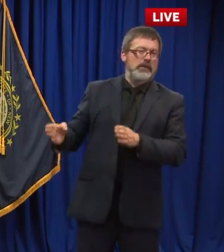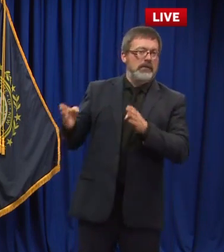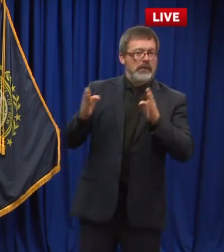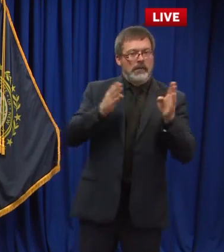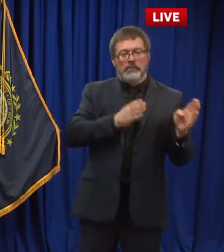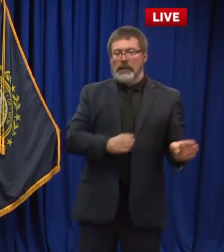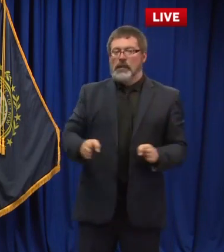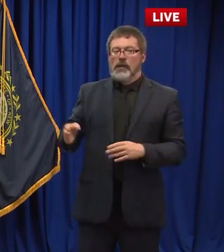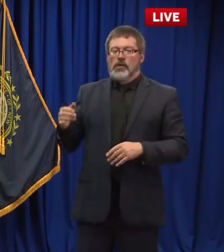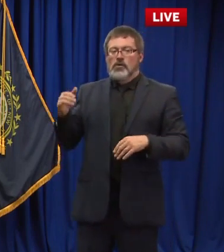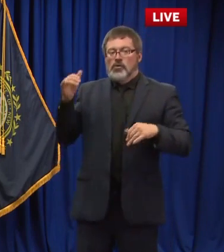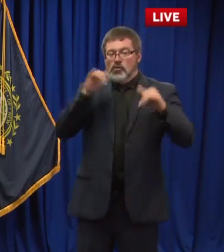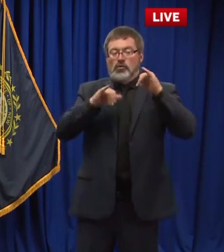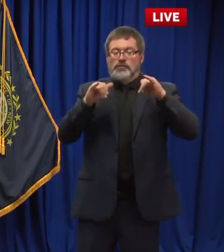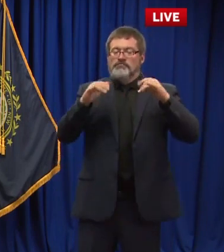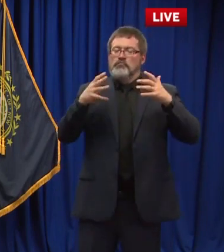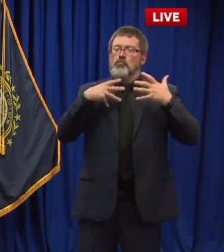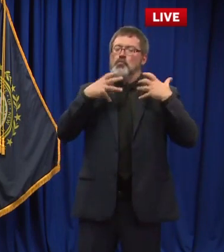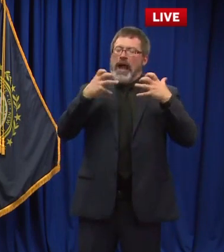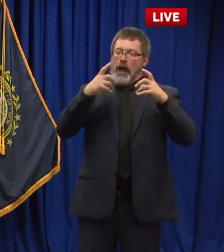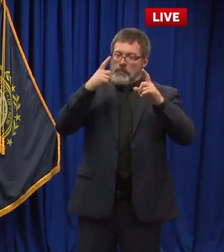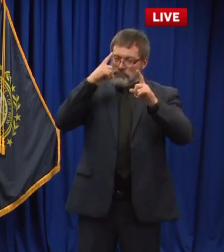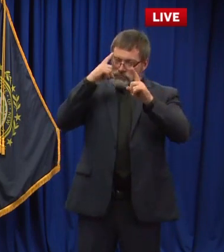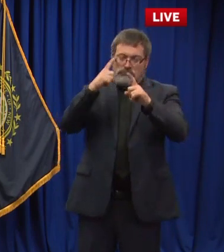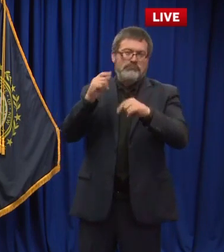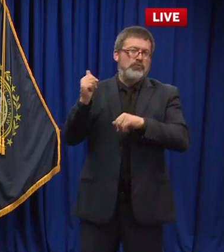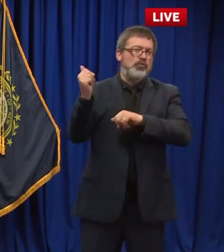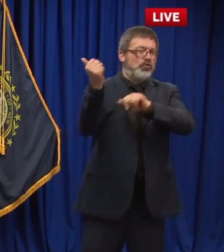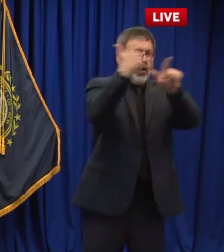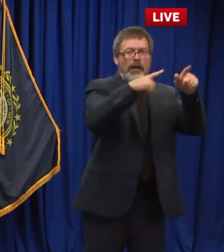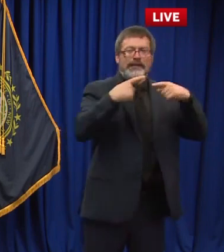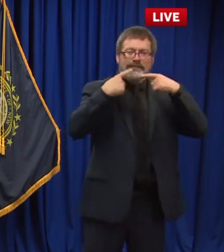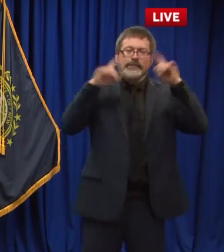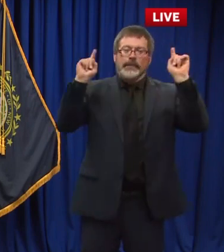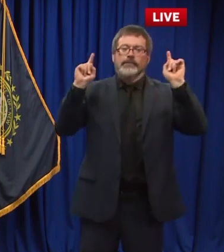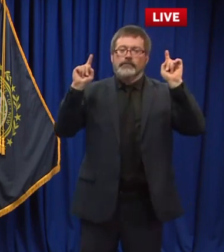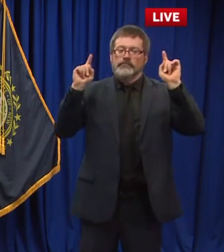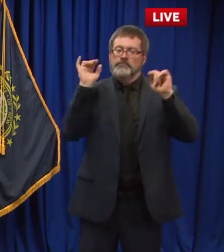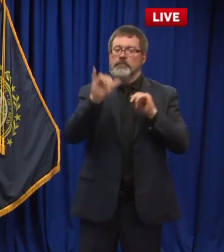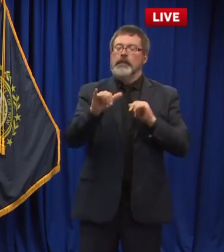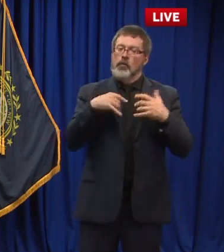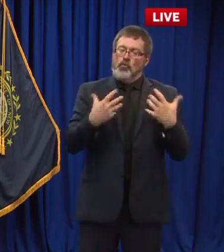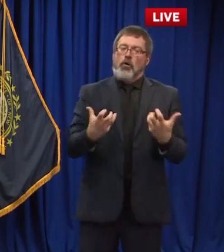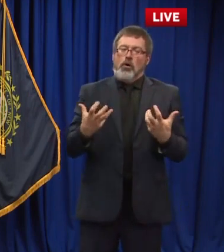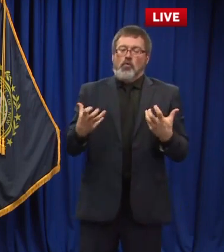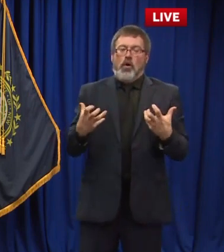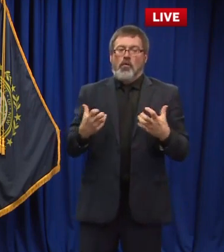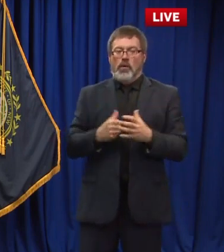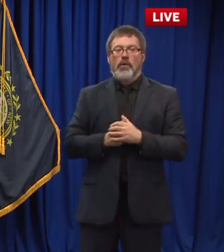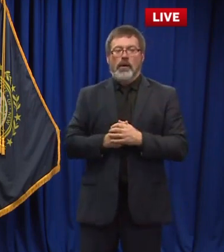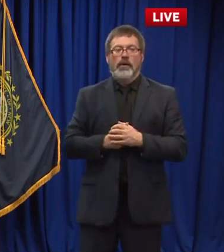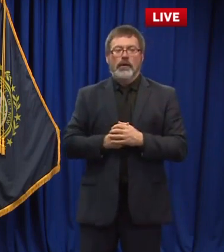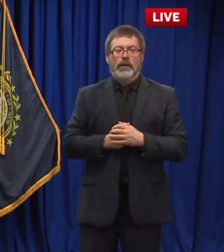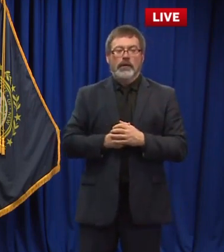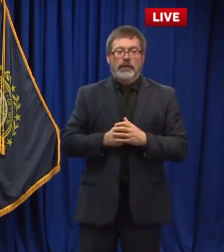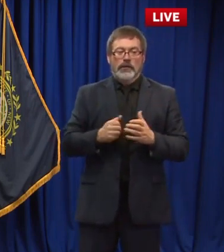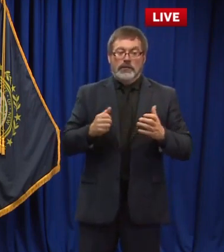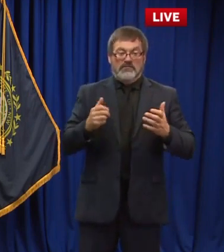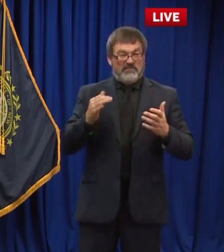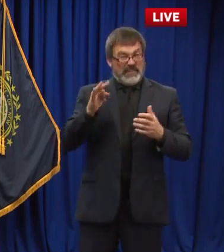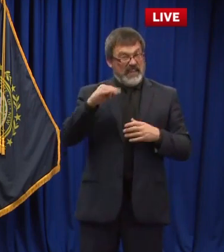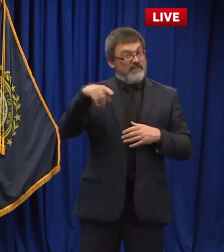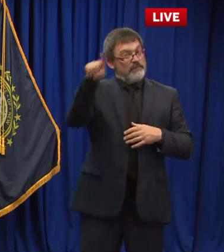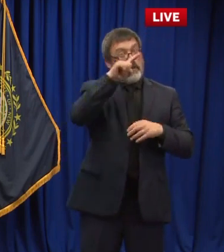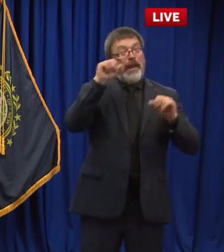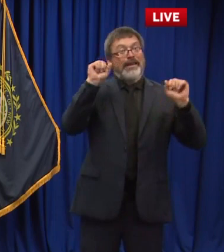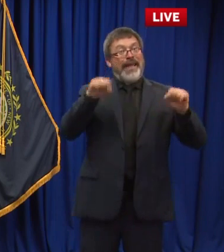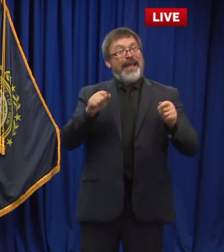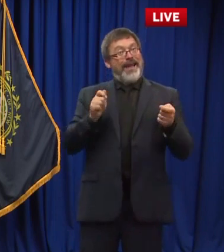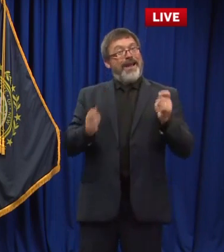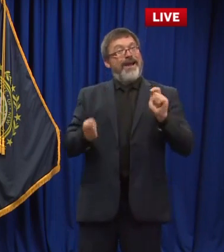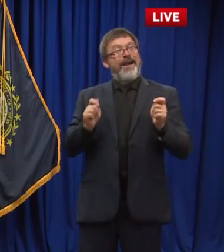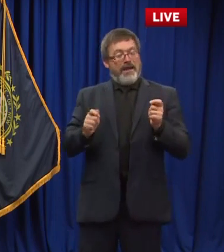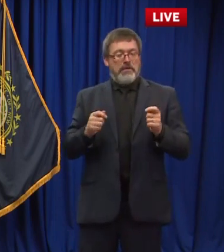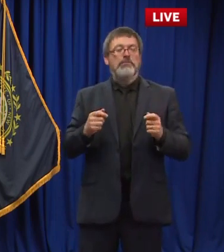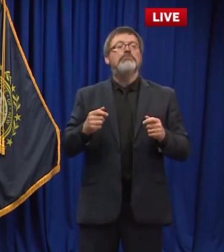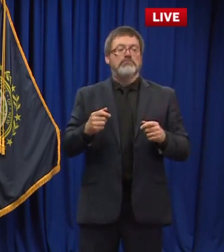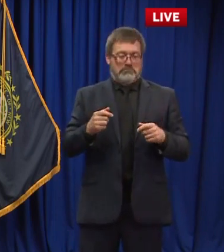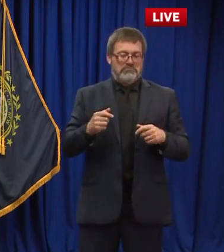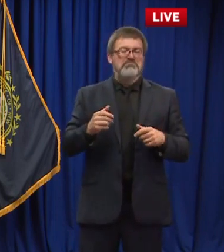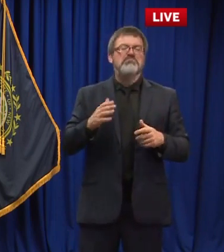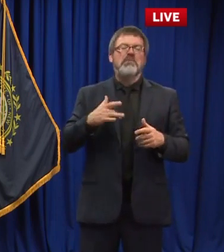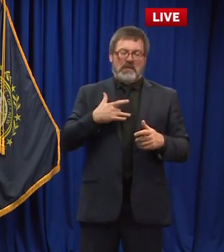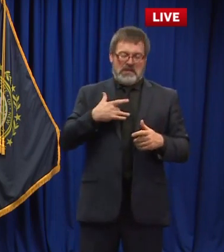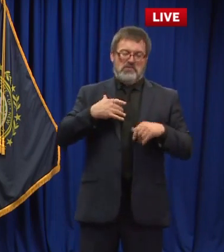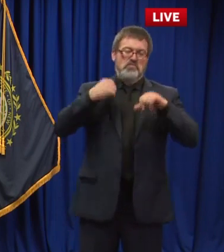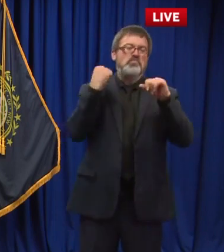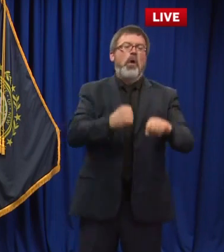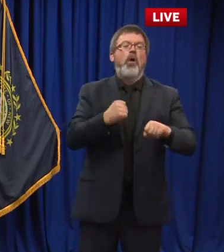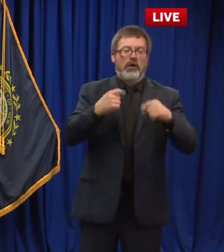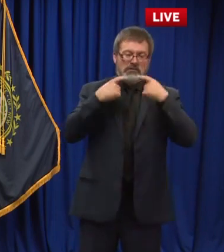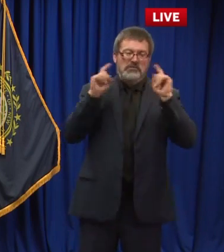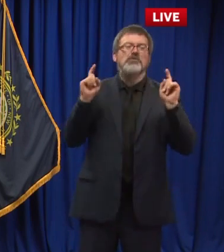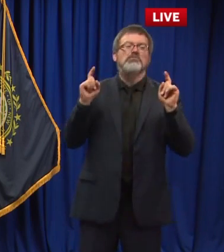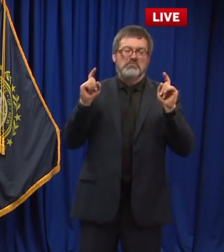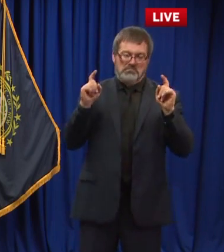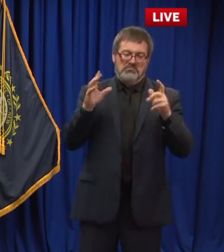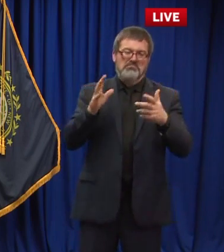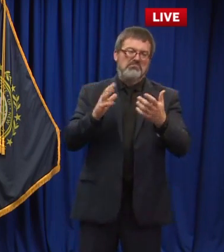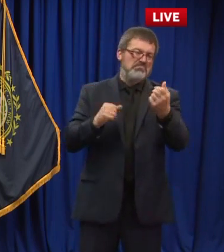ALL OF THESE THINGS HAVE BEEN CONSIDERED IN THE DOCUMENT WE JUST WANT TO SET OURSELVES UP FOR THE HIGHEST RATE OF SUCCESS THAT WE CAN IT IS NOT ABOUT INSTITUTIONS, IT IS JUST ABOUT